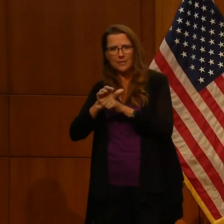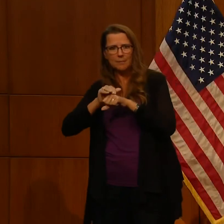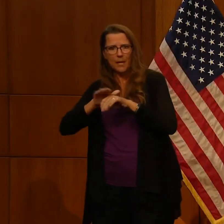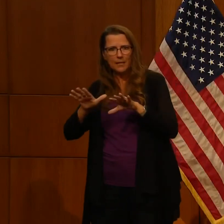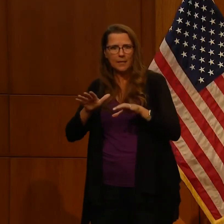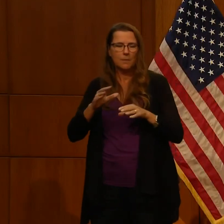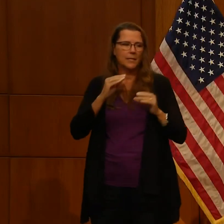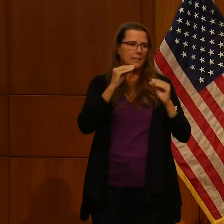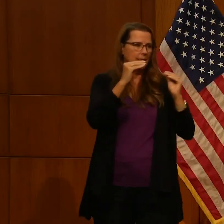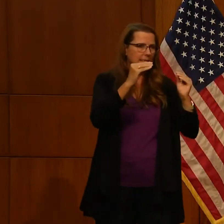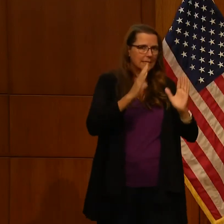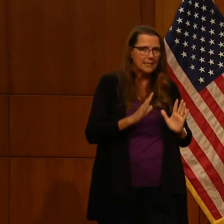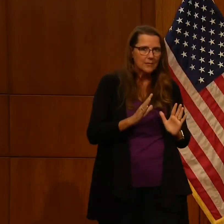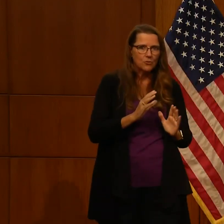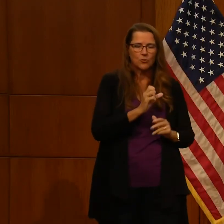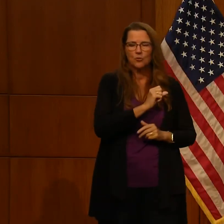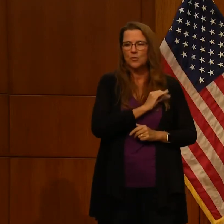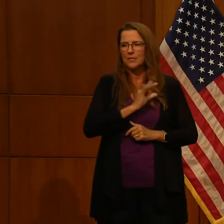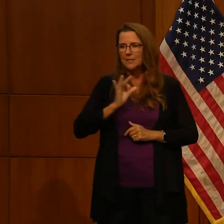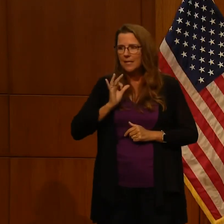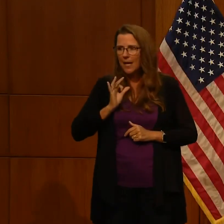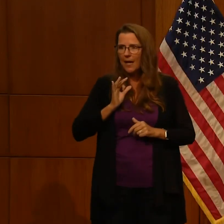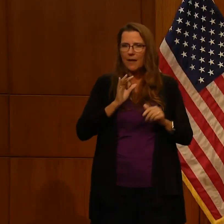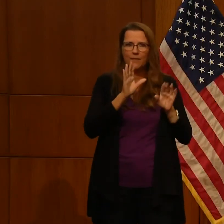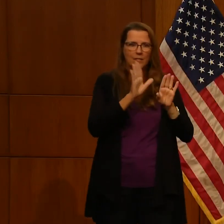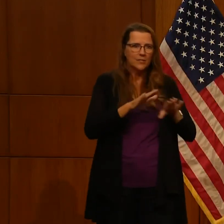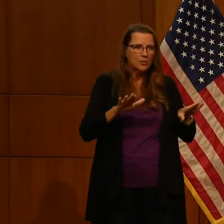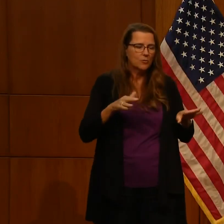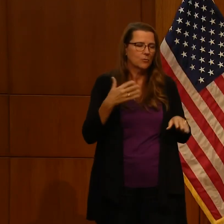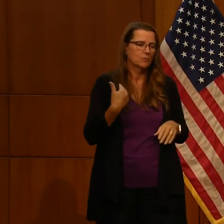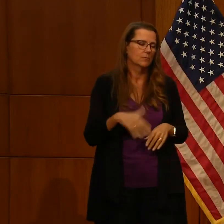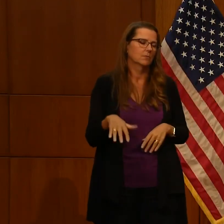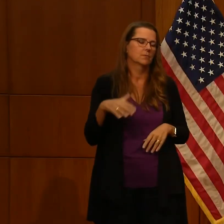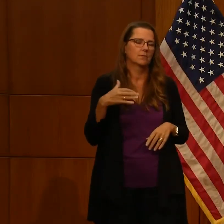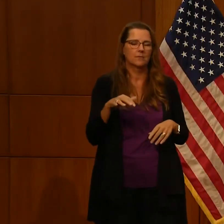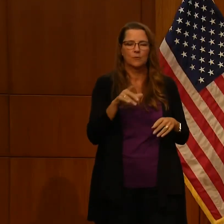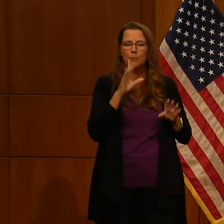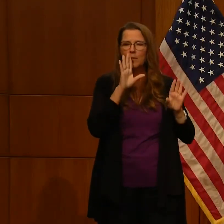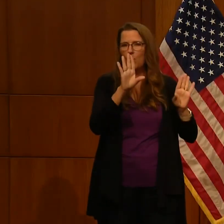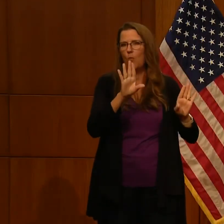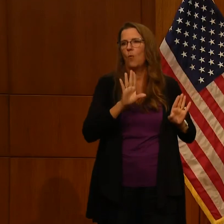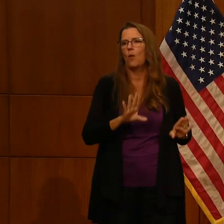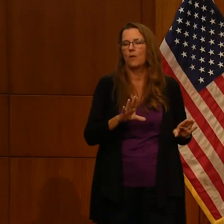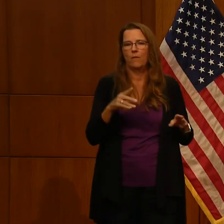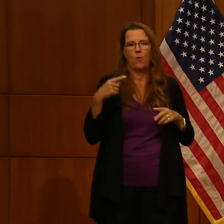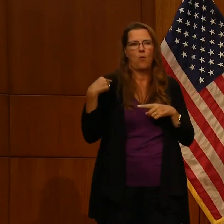PANDEMIC, BUT OUR TEACHERS. STAFF AND OUR CHILDREN HAVE